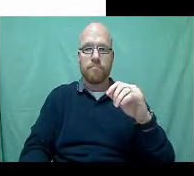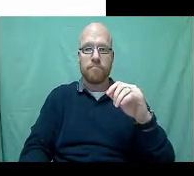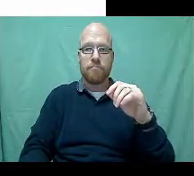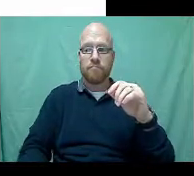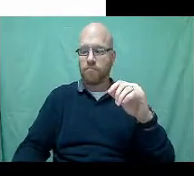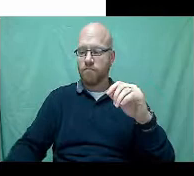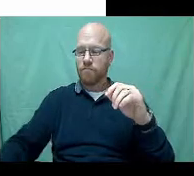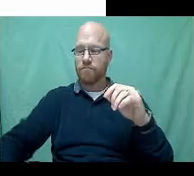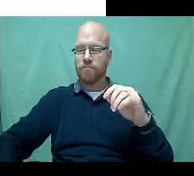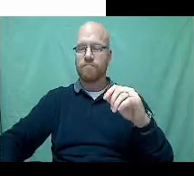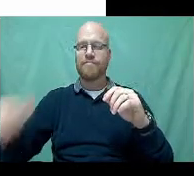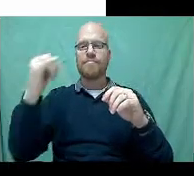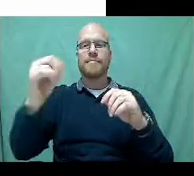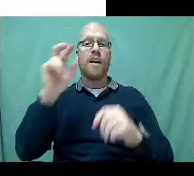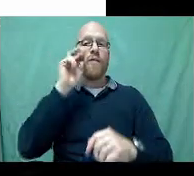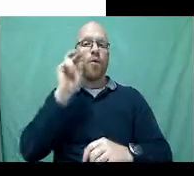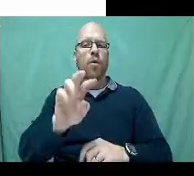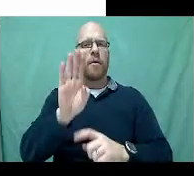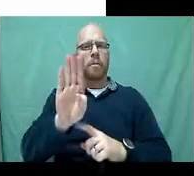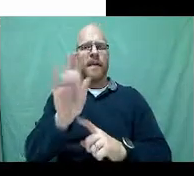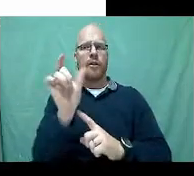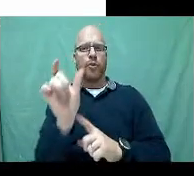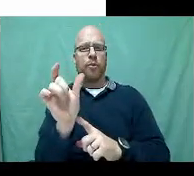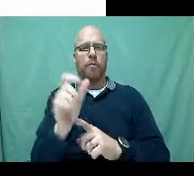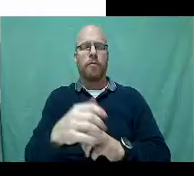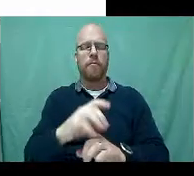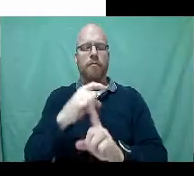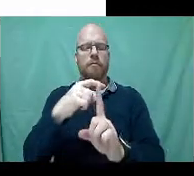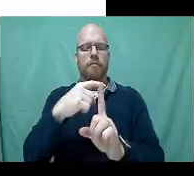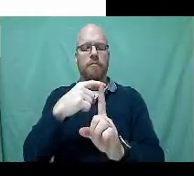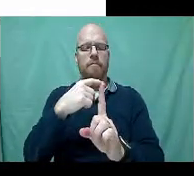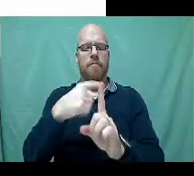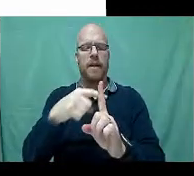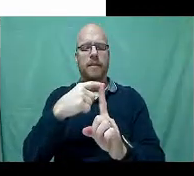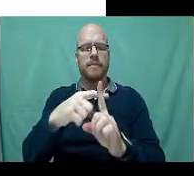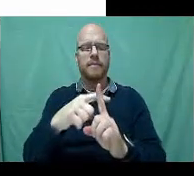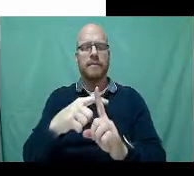Okay, if you look at our middle term, our b term, it's a positive 14x.